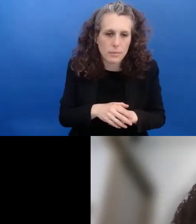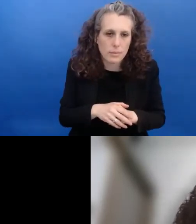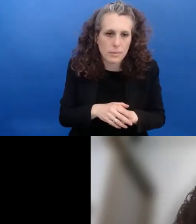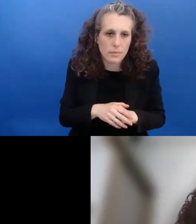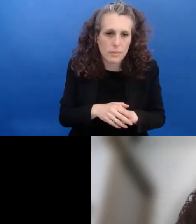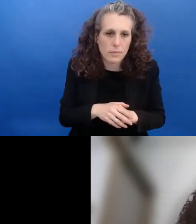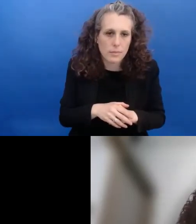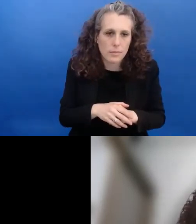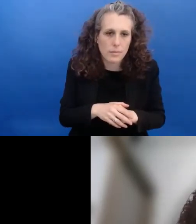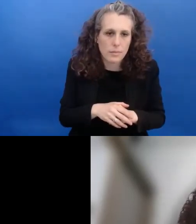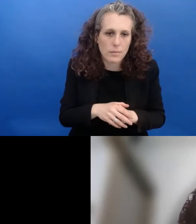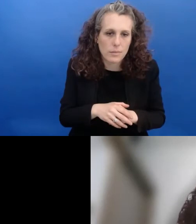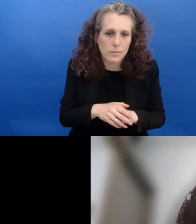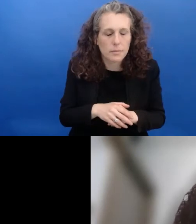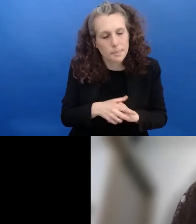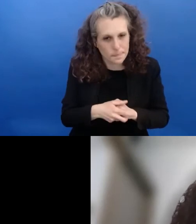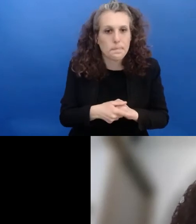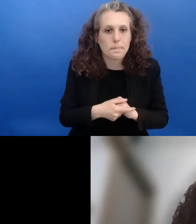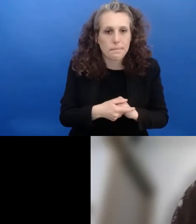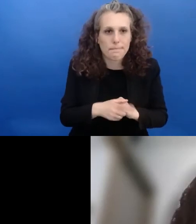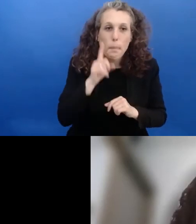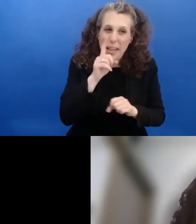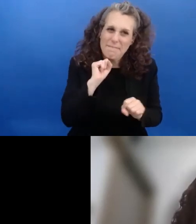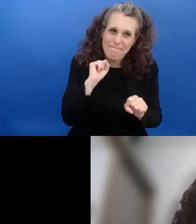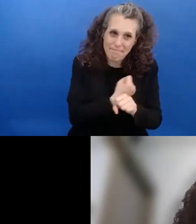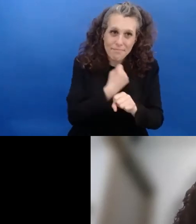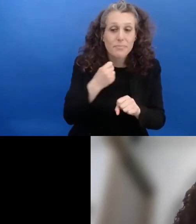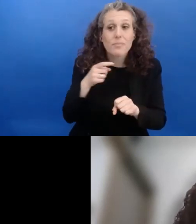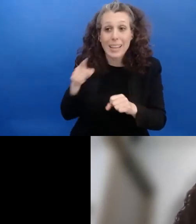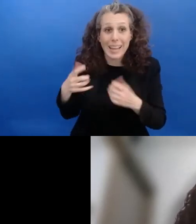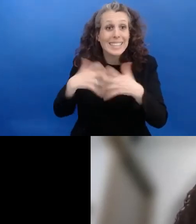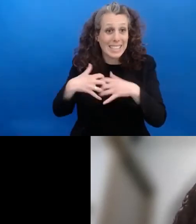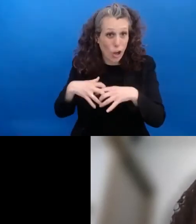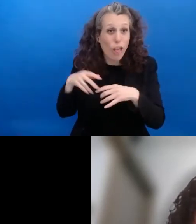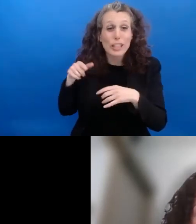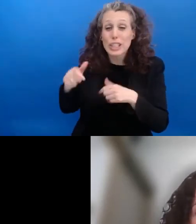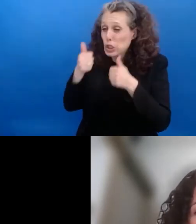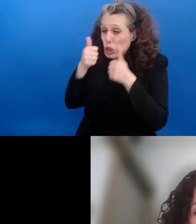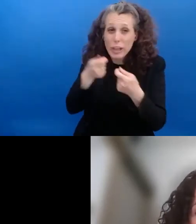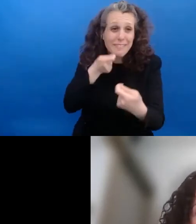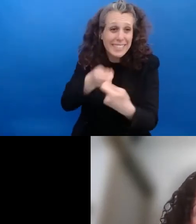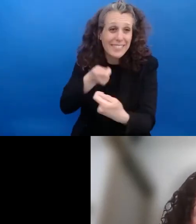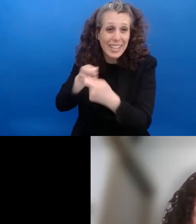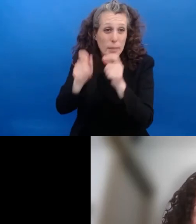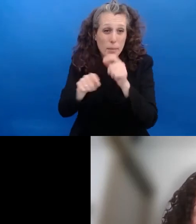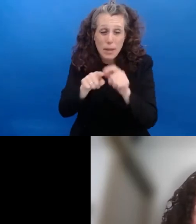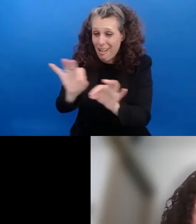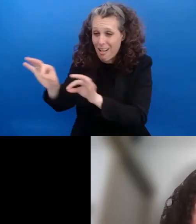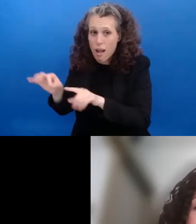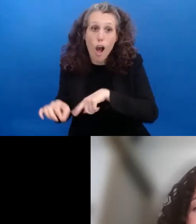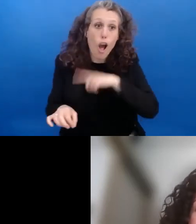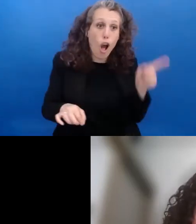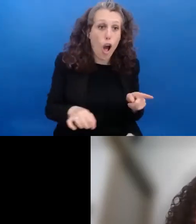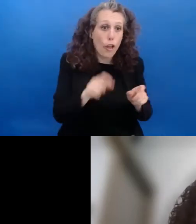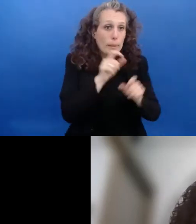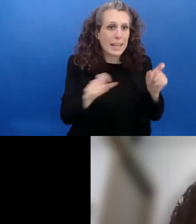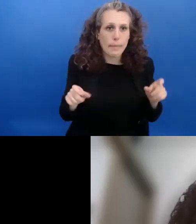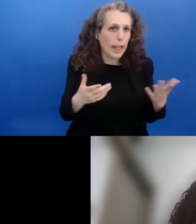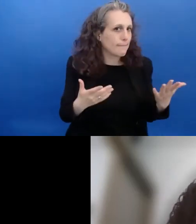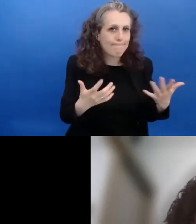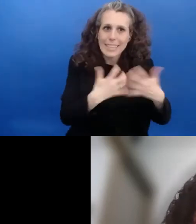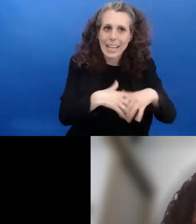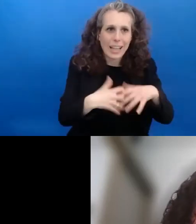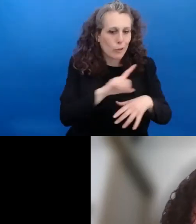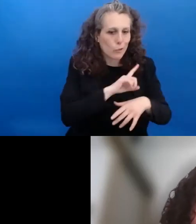um it's unfortunately not accessible for many others and many other um could not access uh are